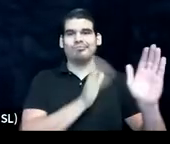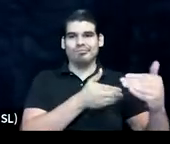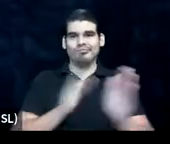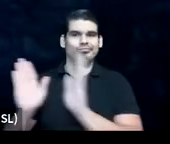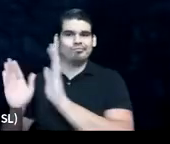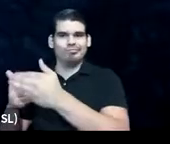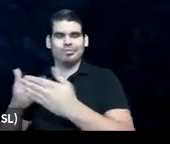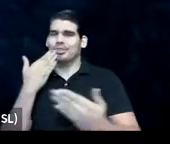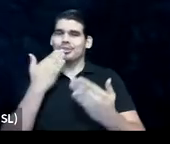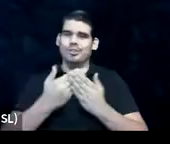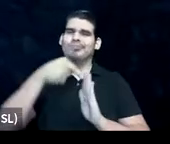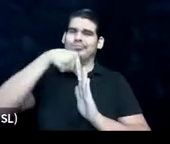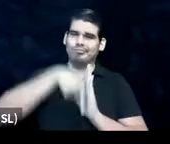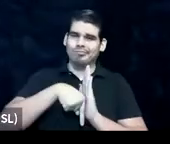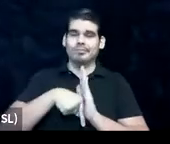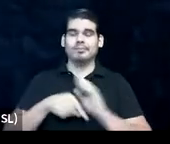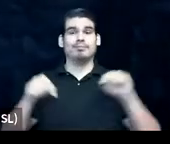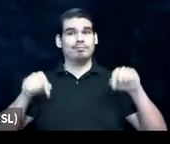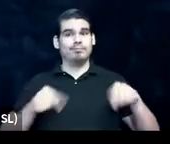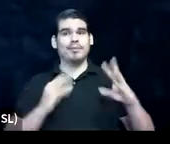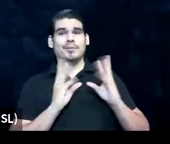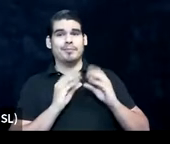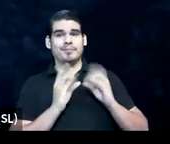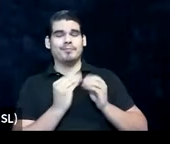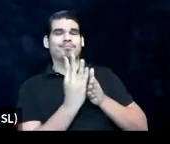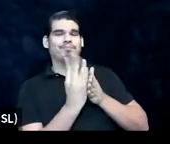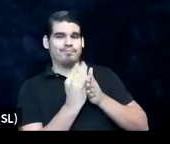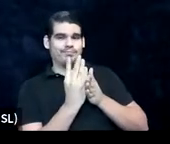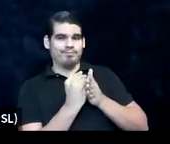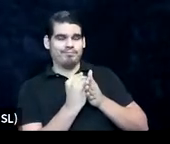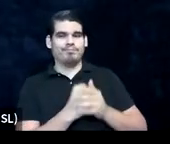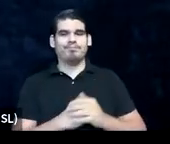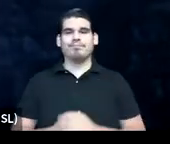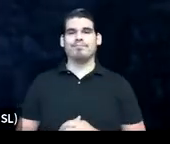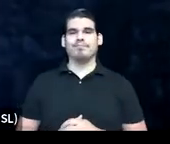and get started. This is just a group discussion of how those those many discussions went